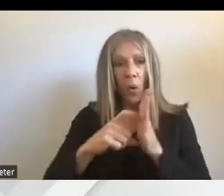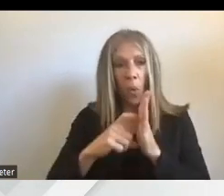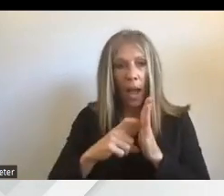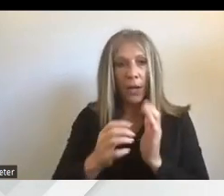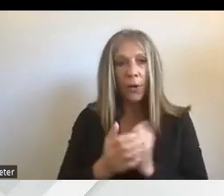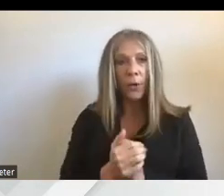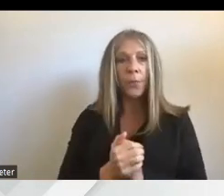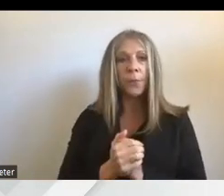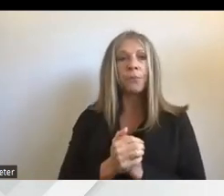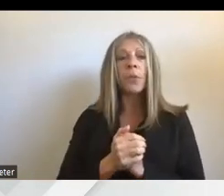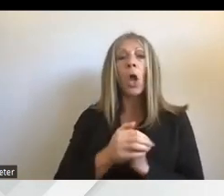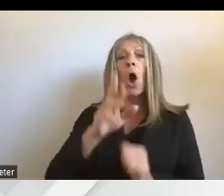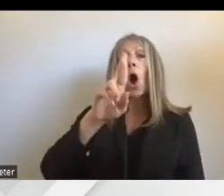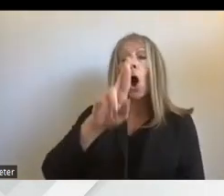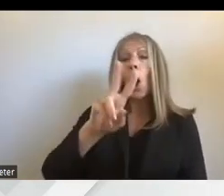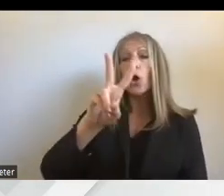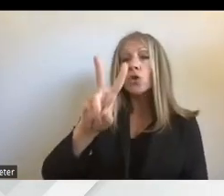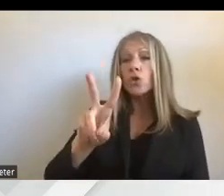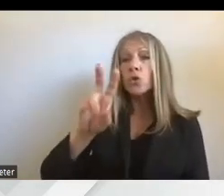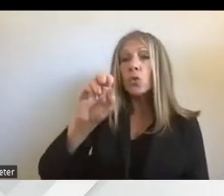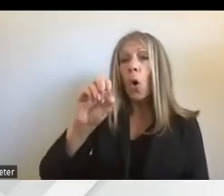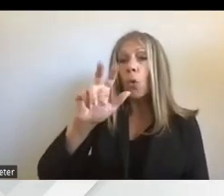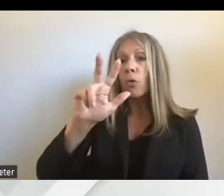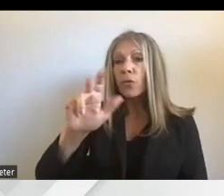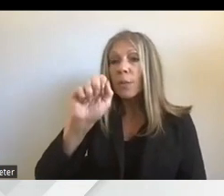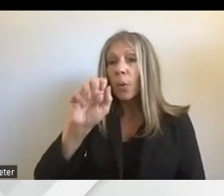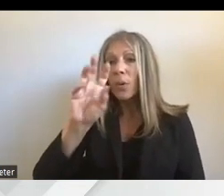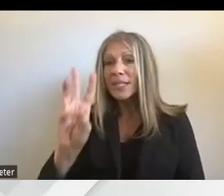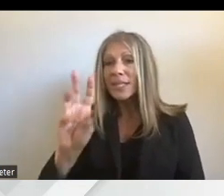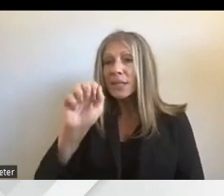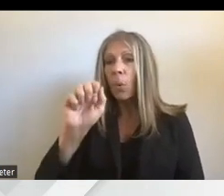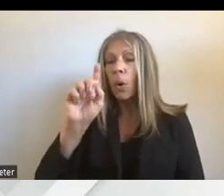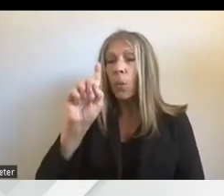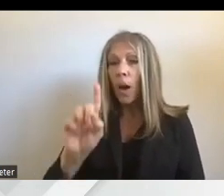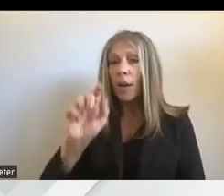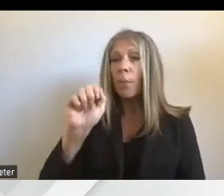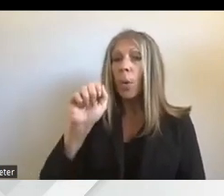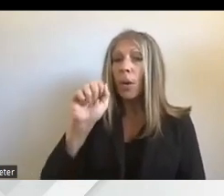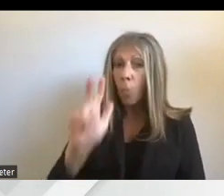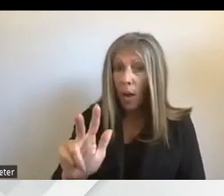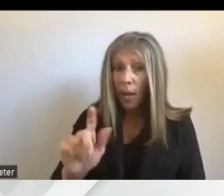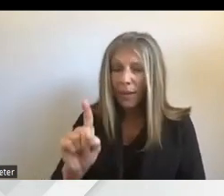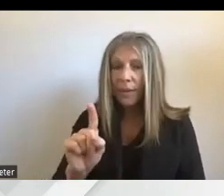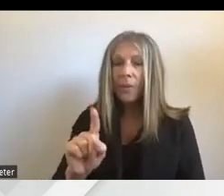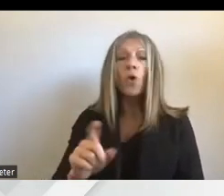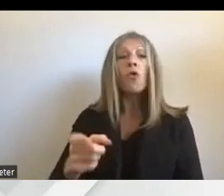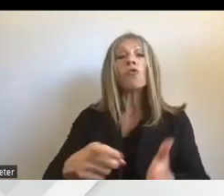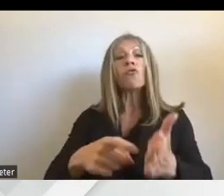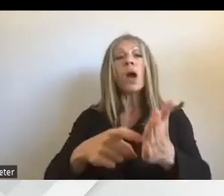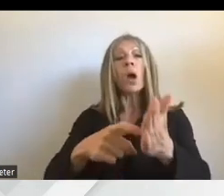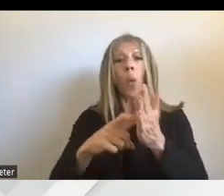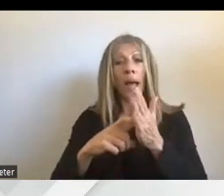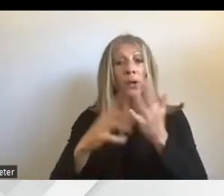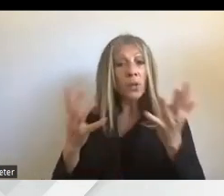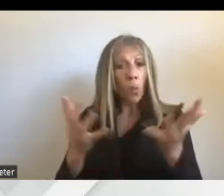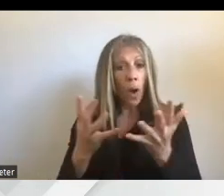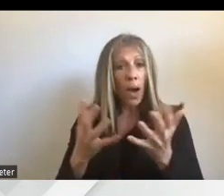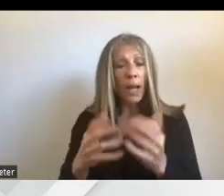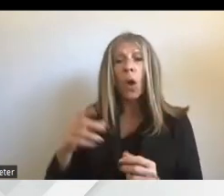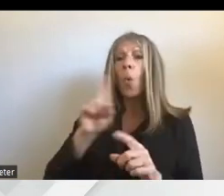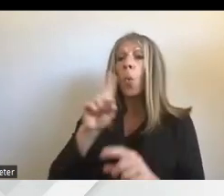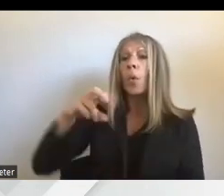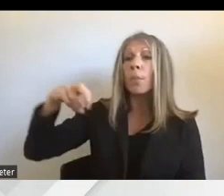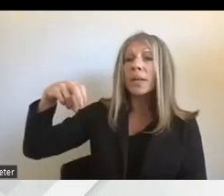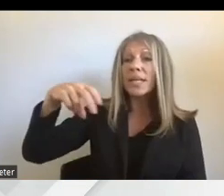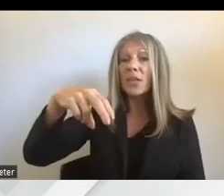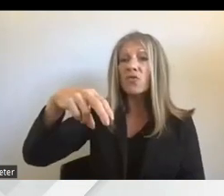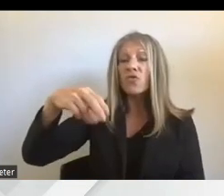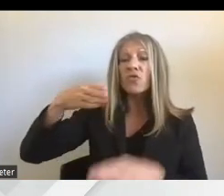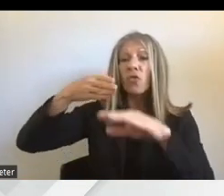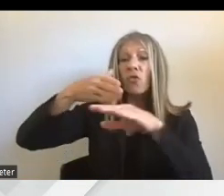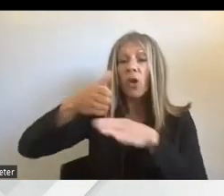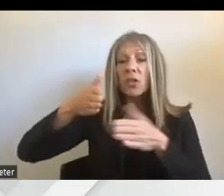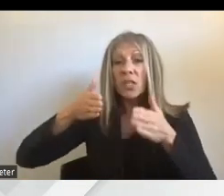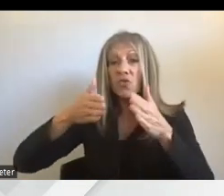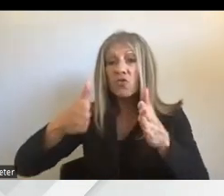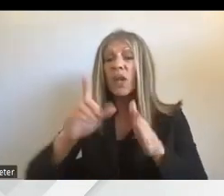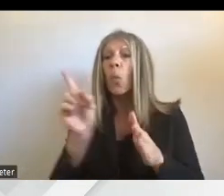Part of subprovision R203.6.1.1 requires that where pedestrians street crossing is prohibited